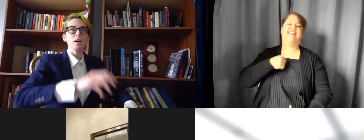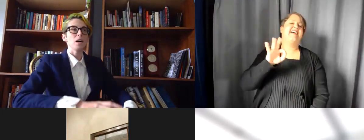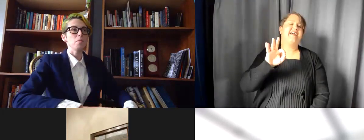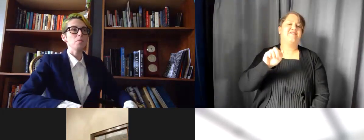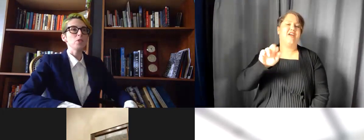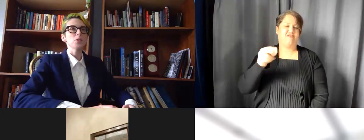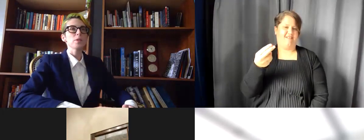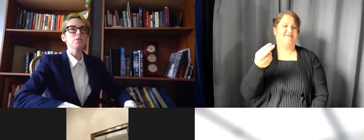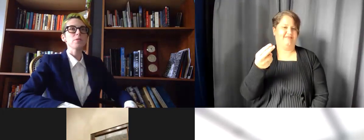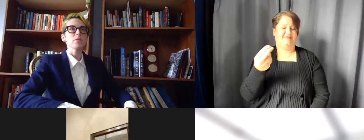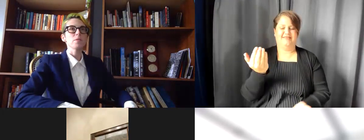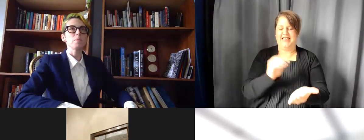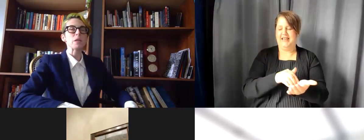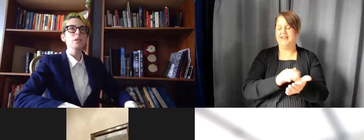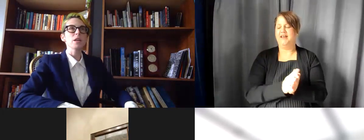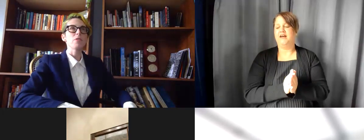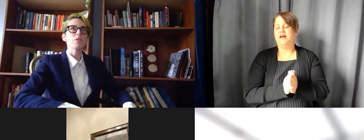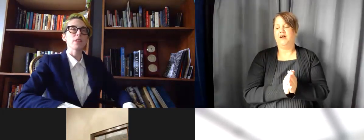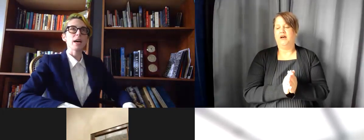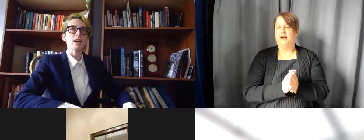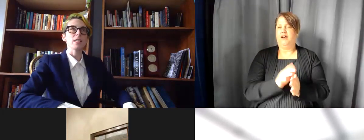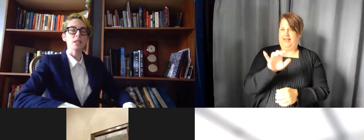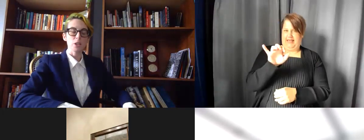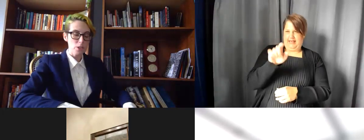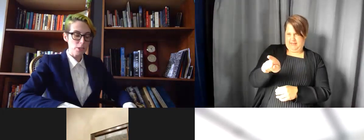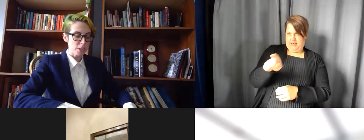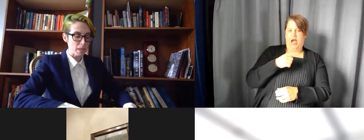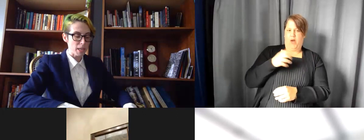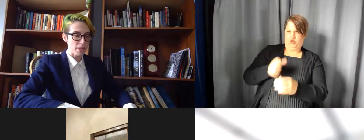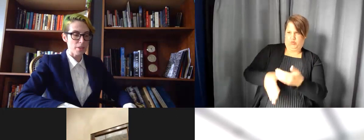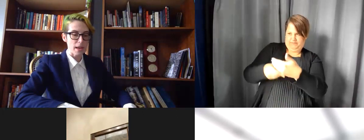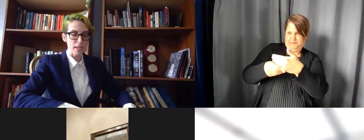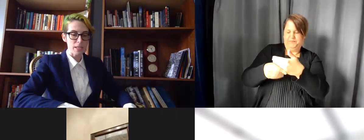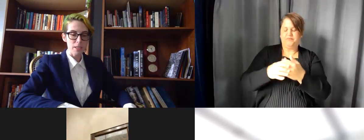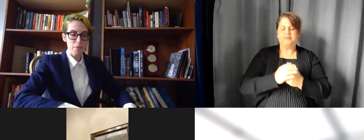Farrah Garland: Just sort of building off of that. It occurs to me that